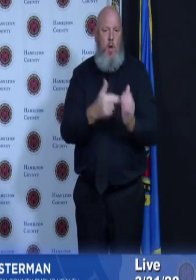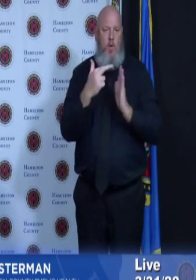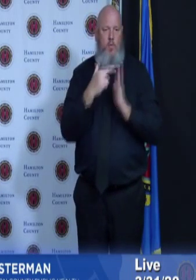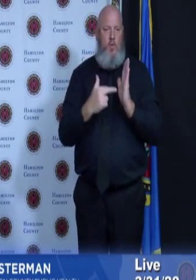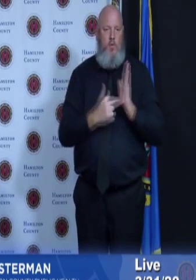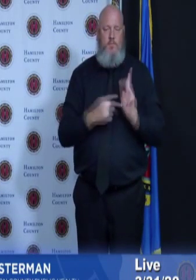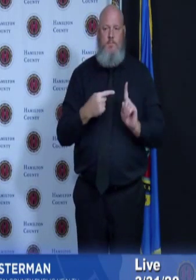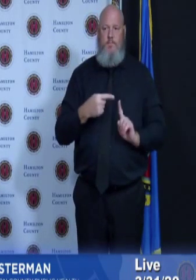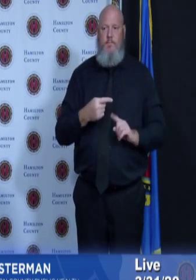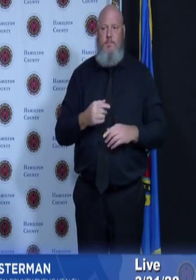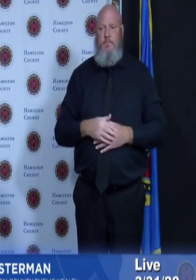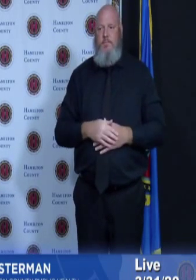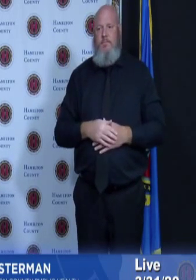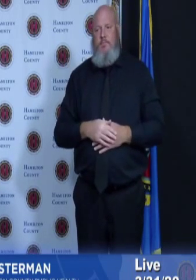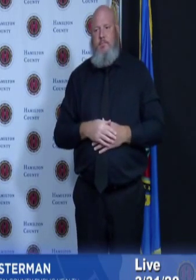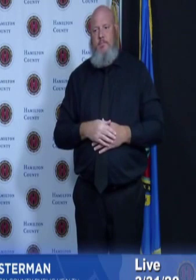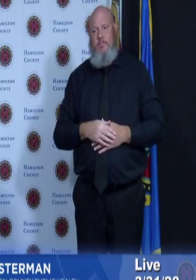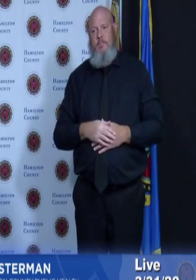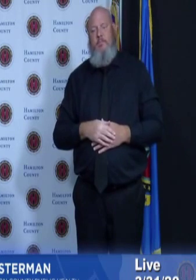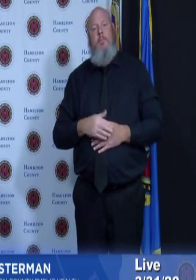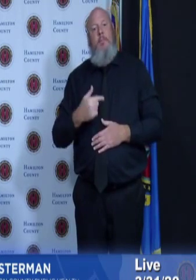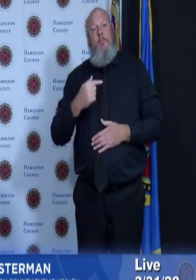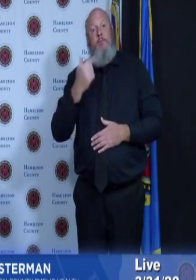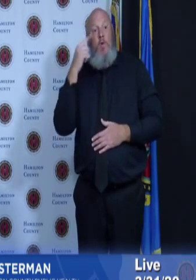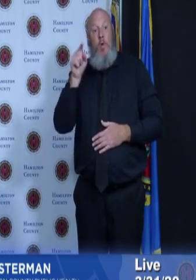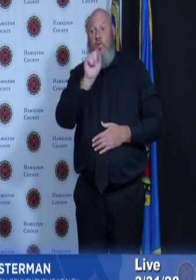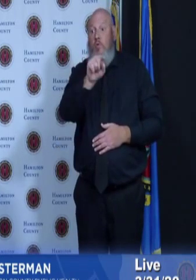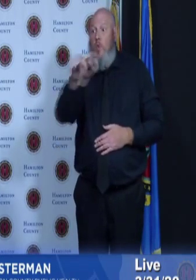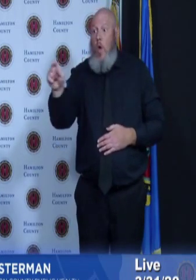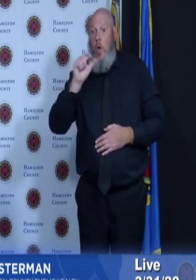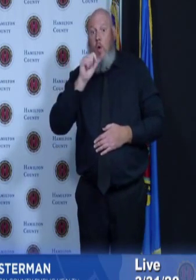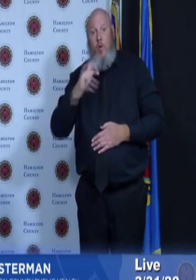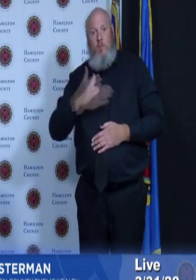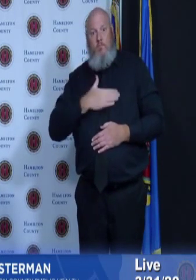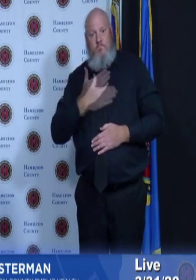governor's order and there is a gray area in that order and as Director Acton